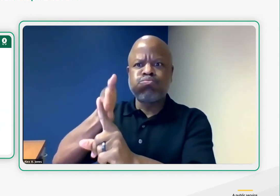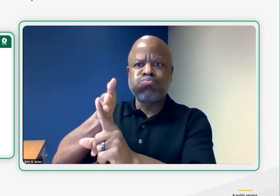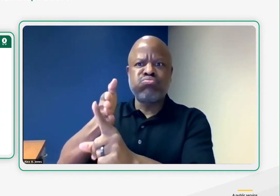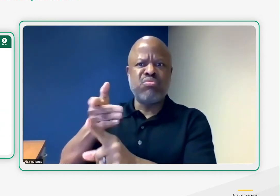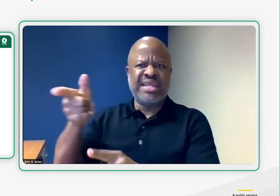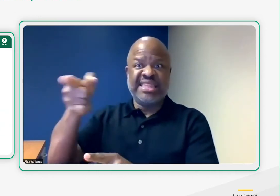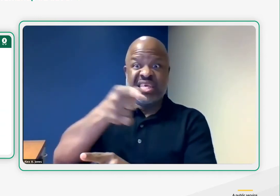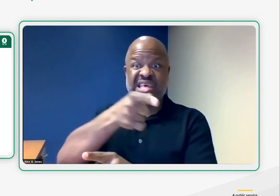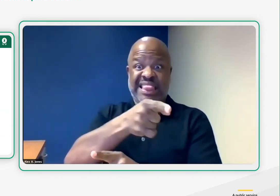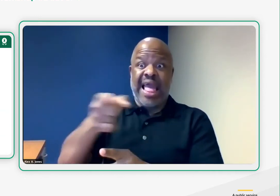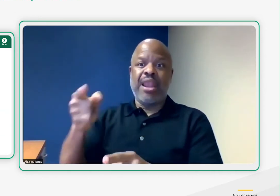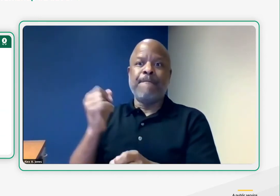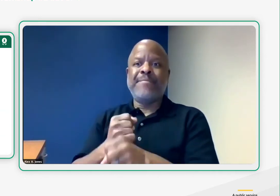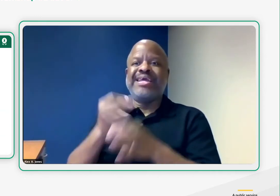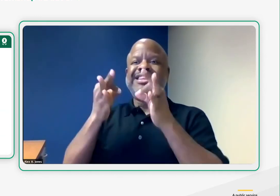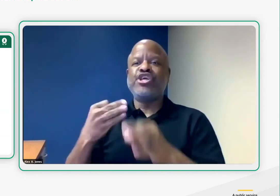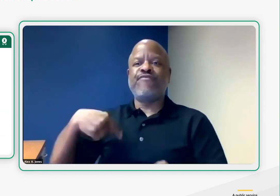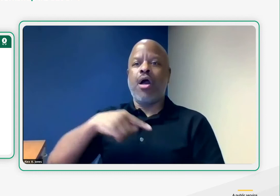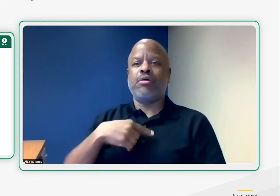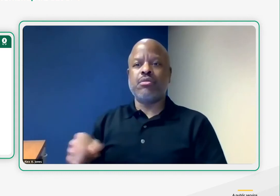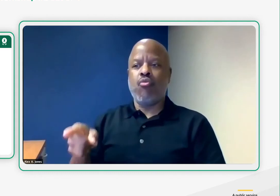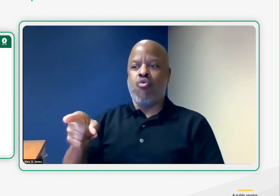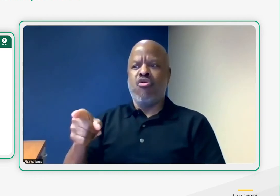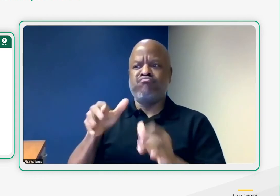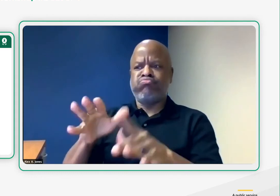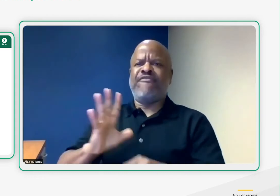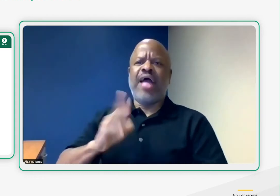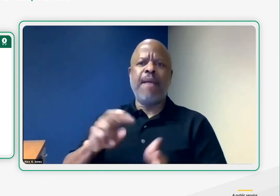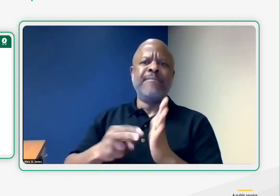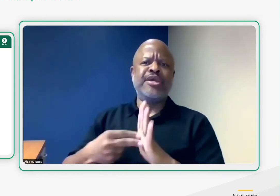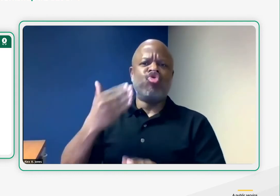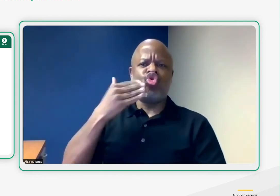And when you see someone else who has these objects, who possesses them, then you feel